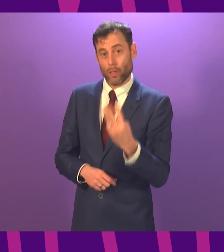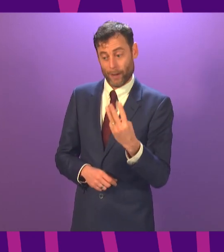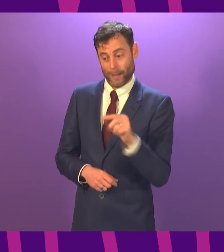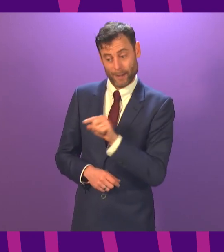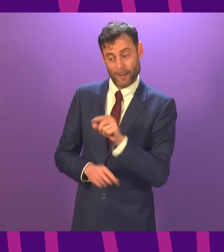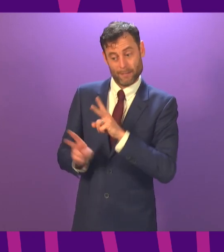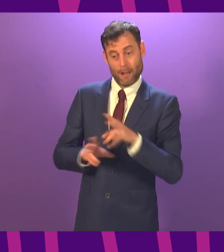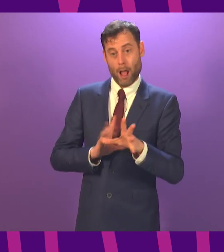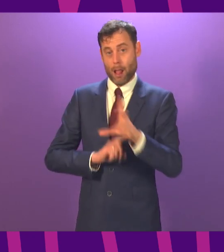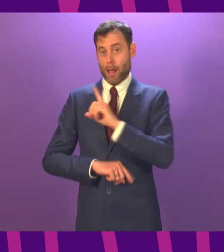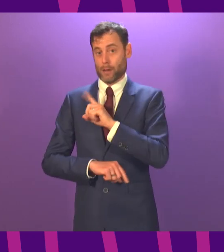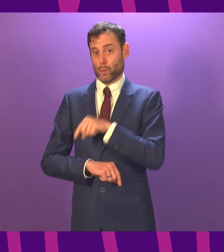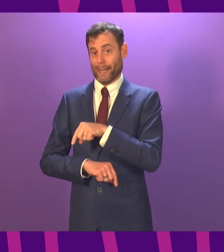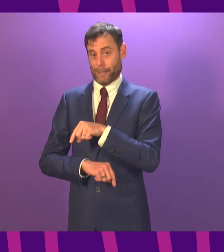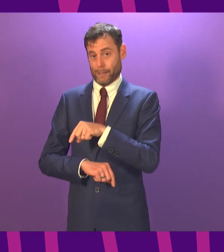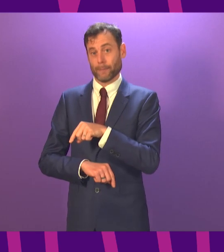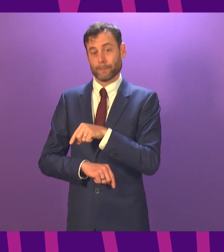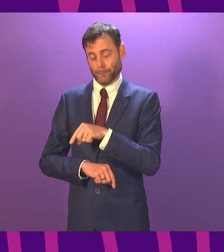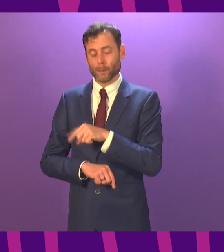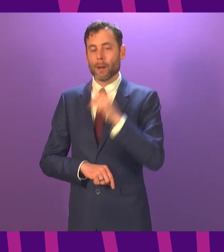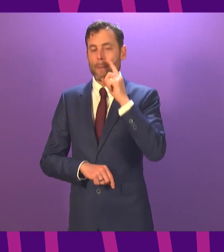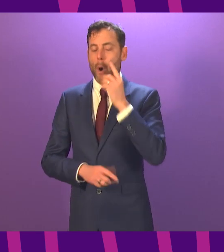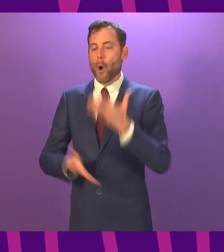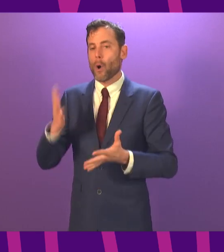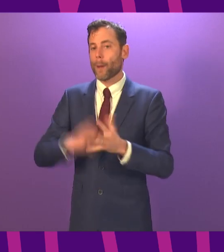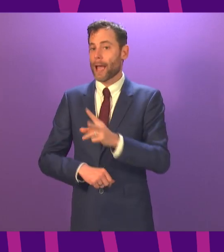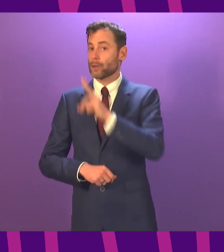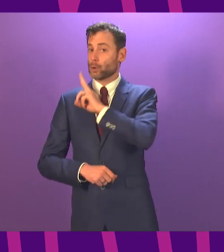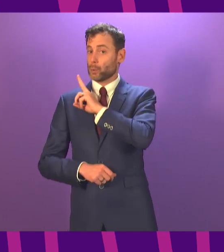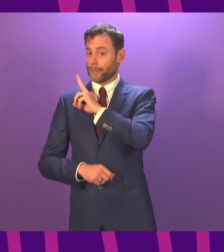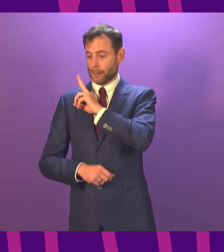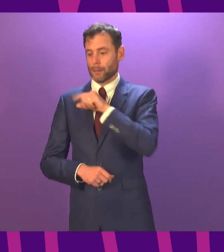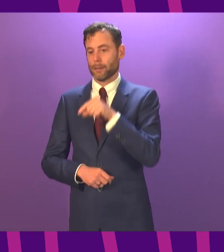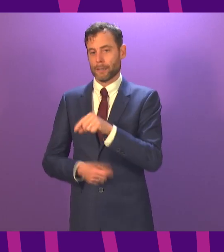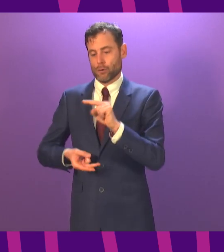week, which is 23 fewer than in the previous week. Again, I convey my deepest condolences